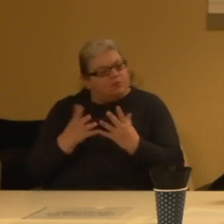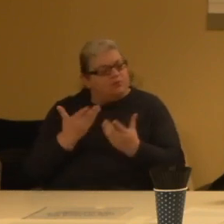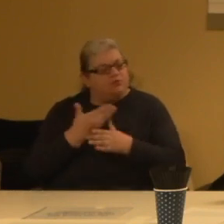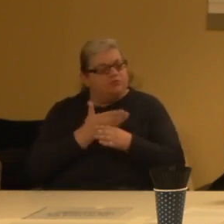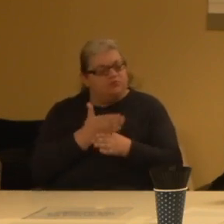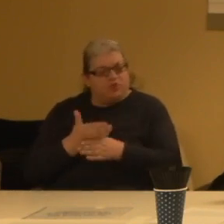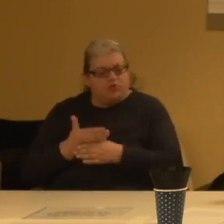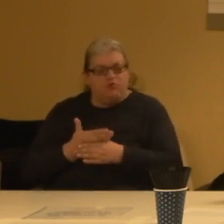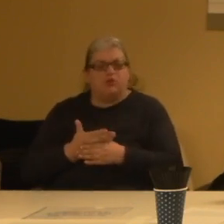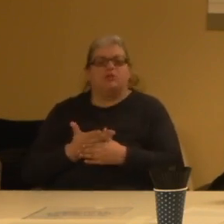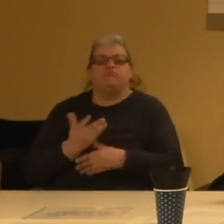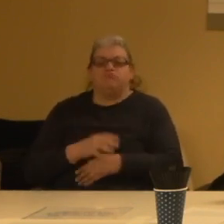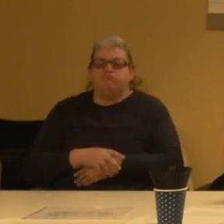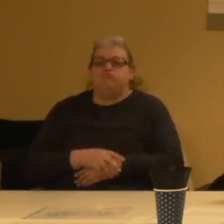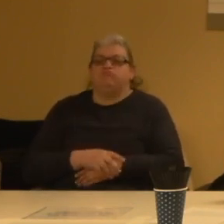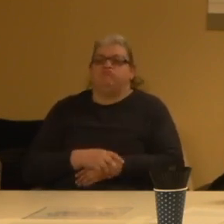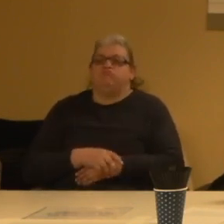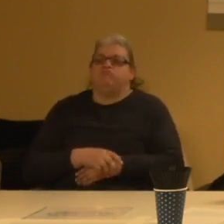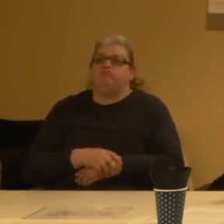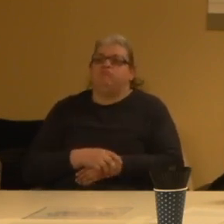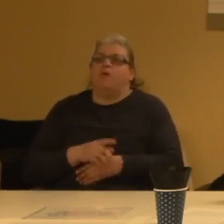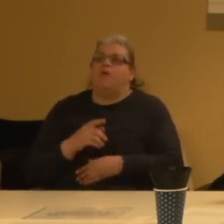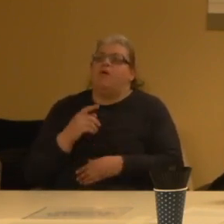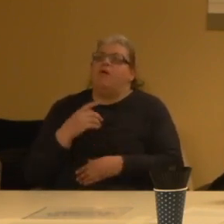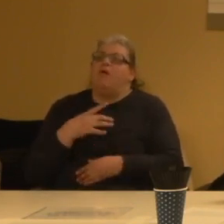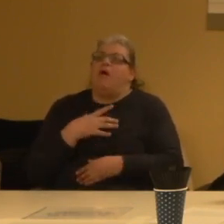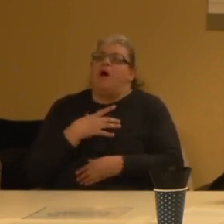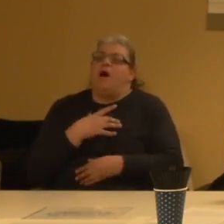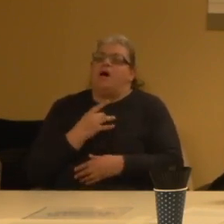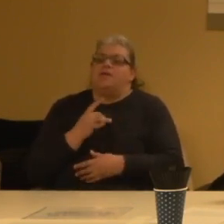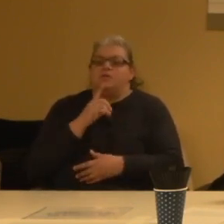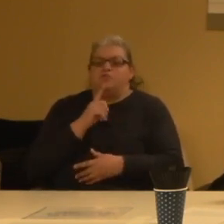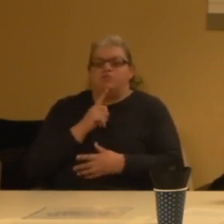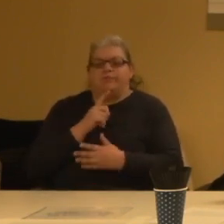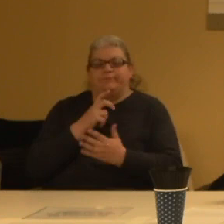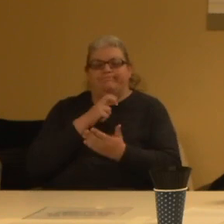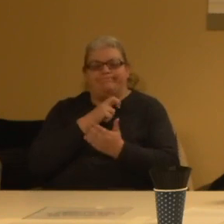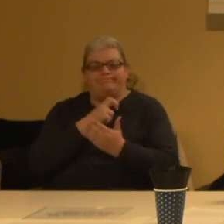I think I'd like to go into the process now, and maybe ask